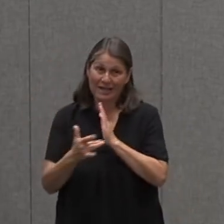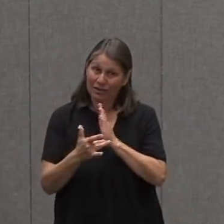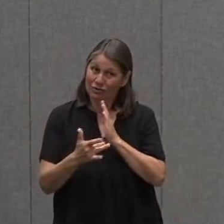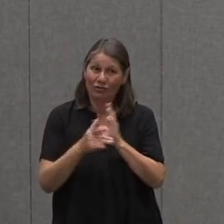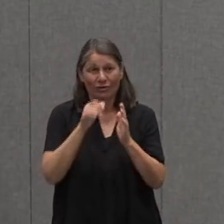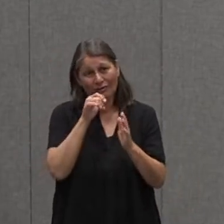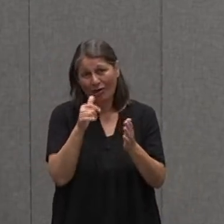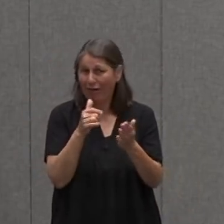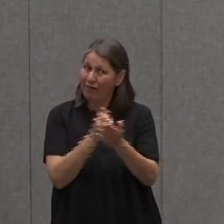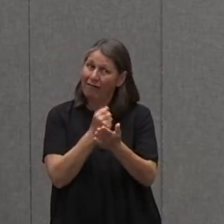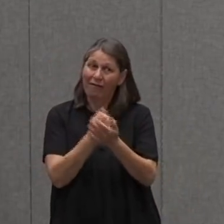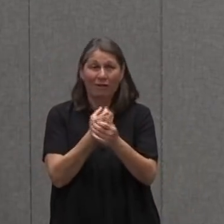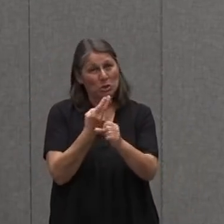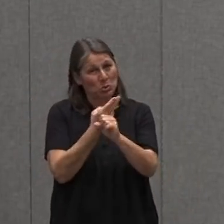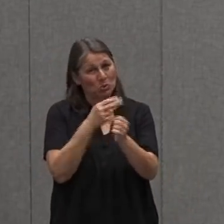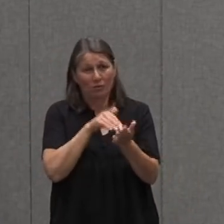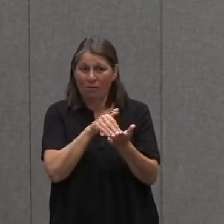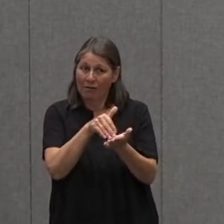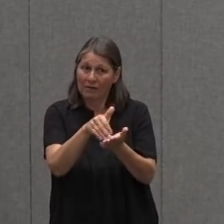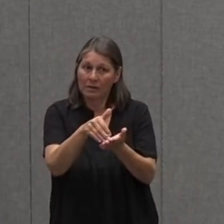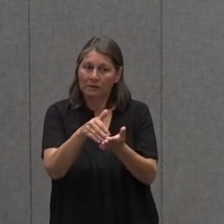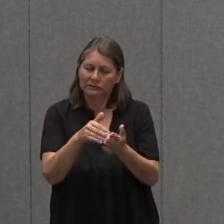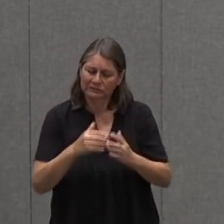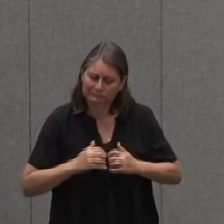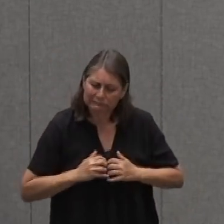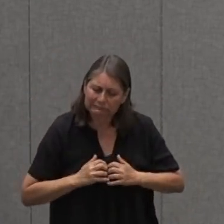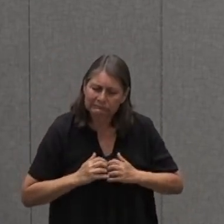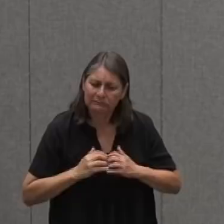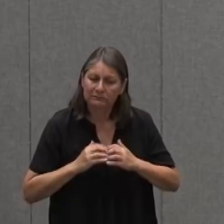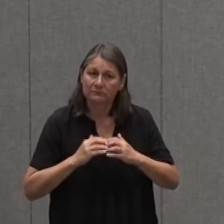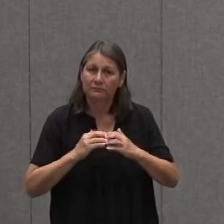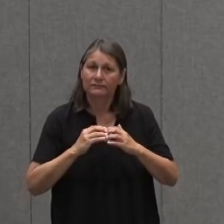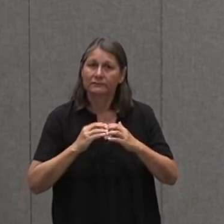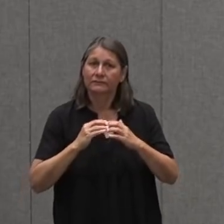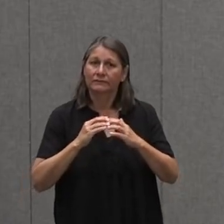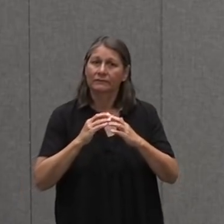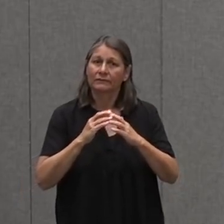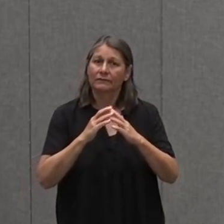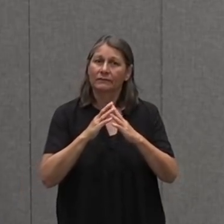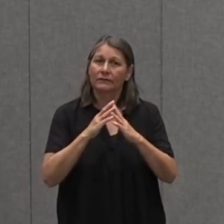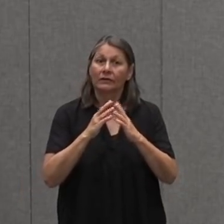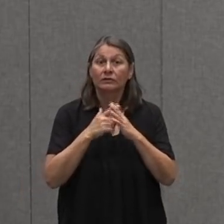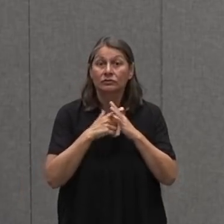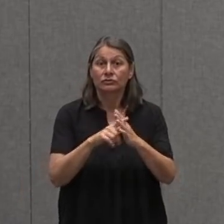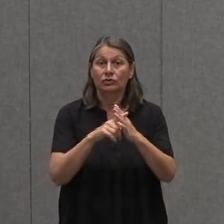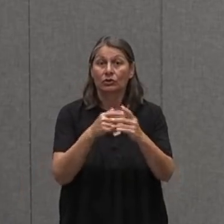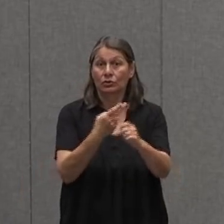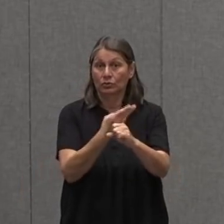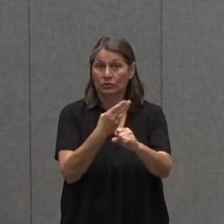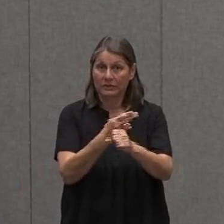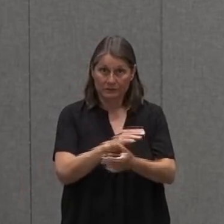We were just starting to get to using it in school, so we would go to the computer lab.